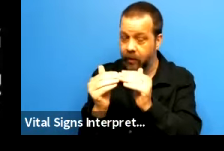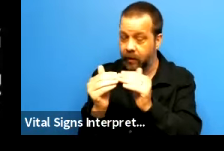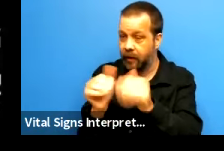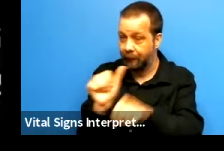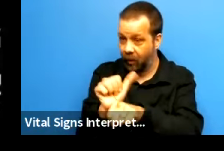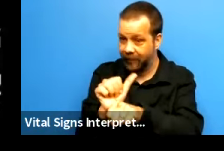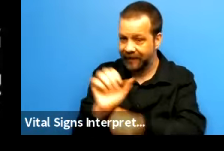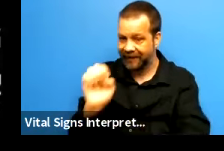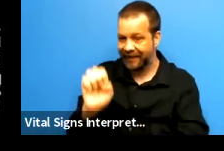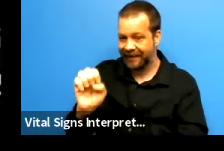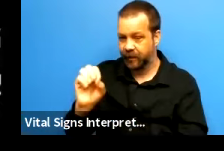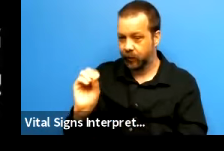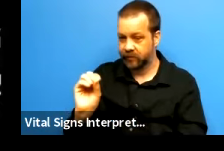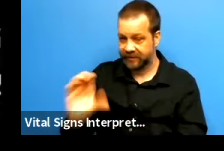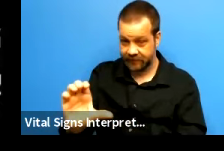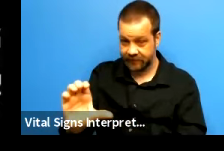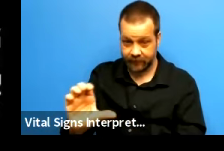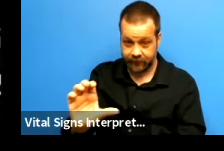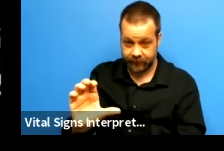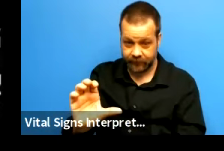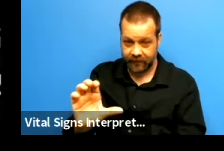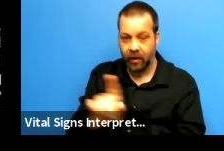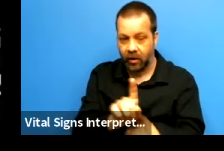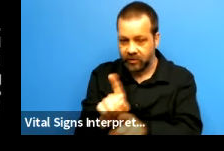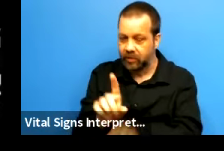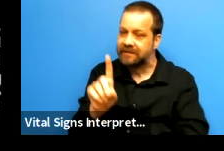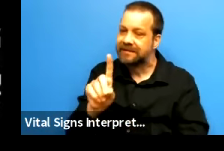and then of course disability law and accommodations,